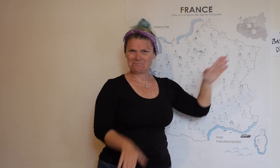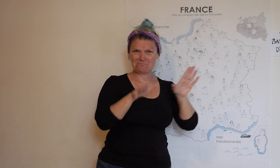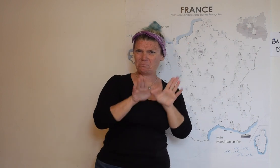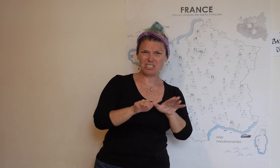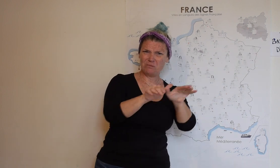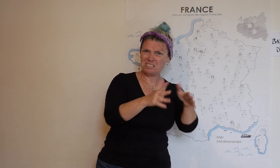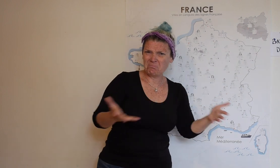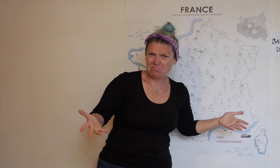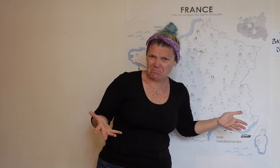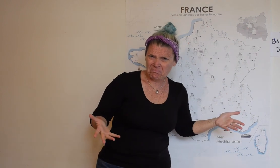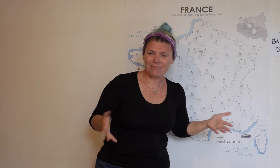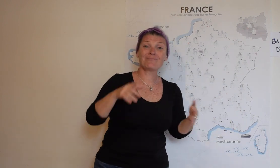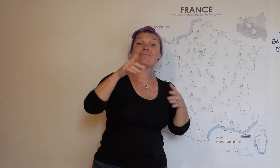What is that?